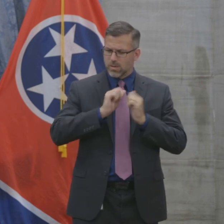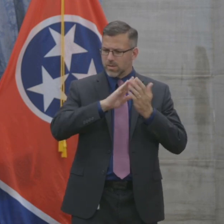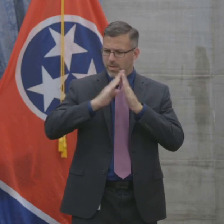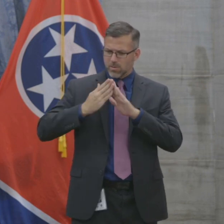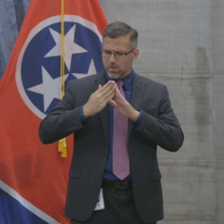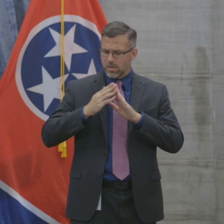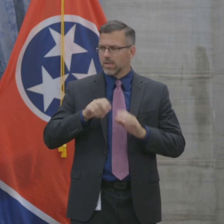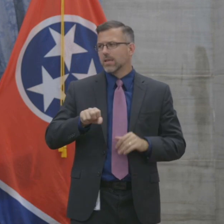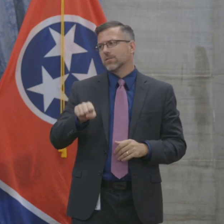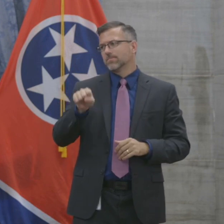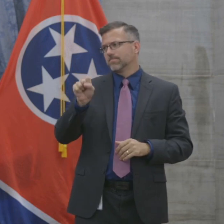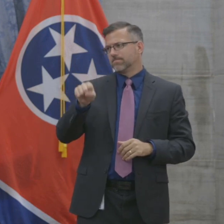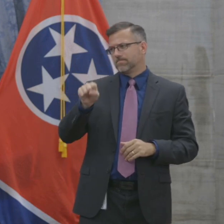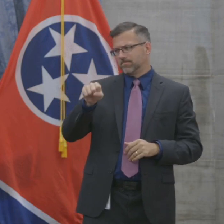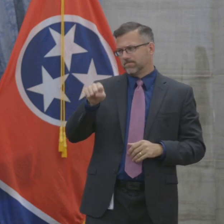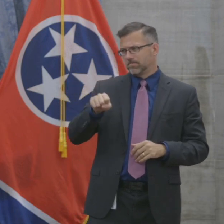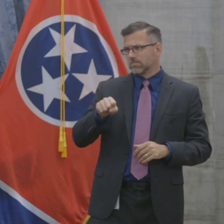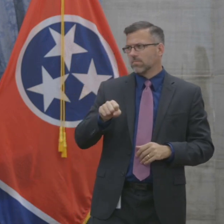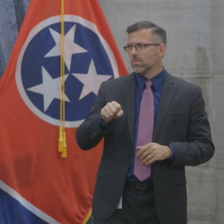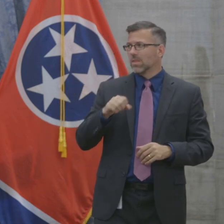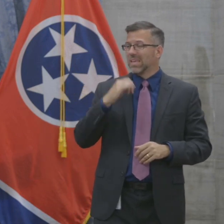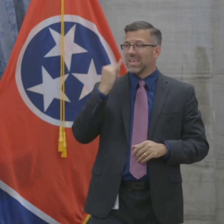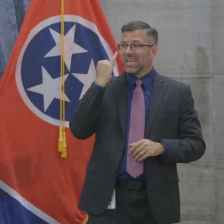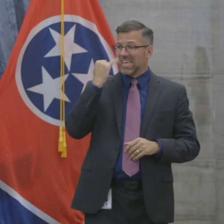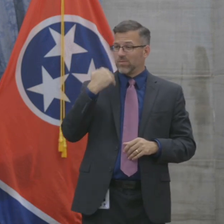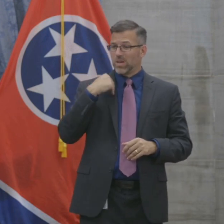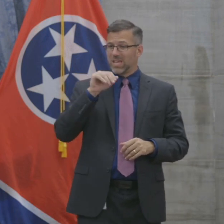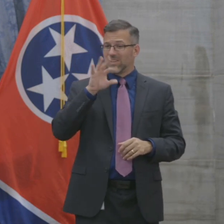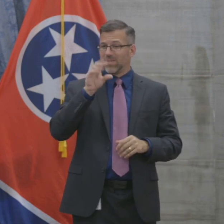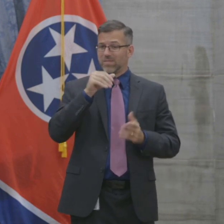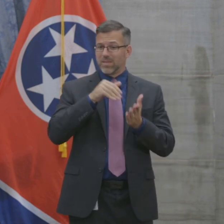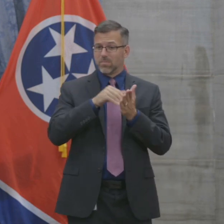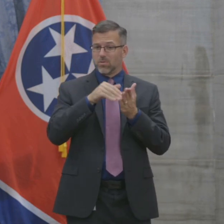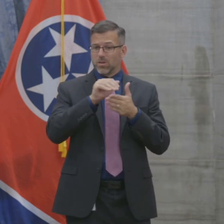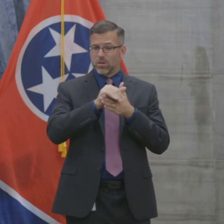program, but it appears that around $50 million in federal